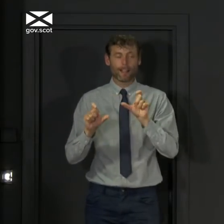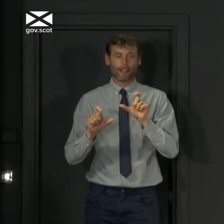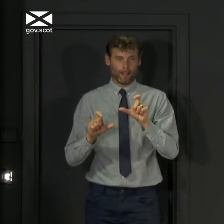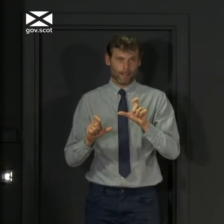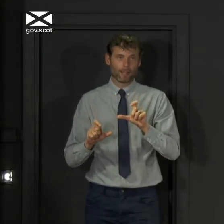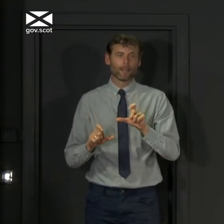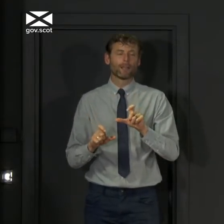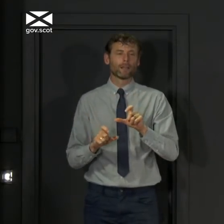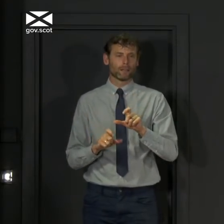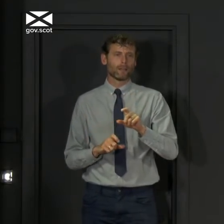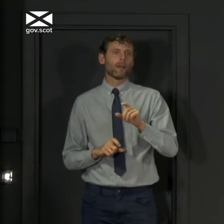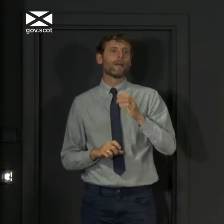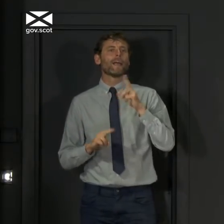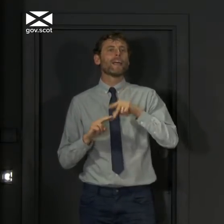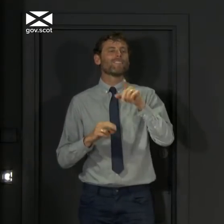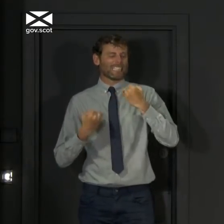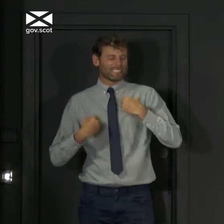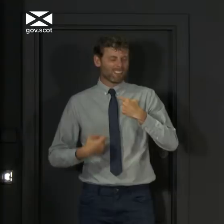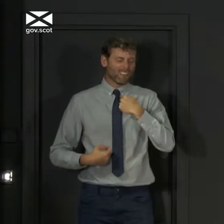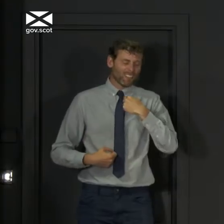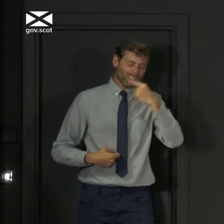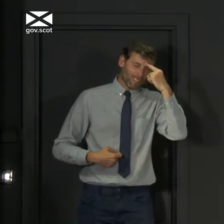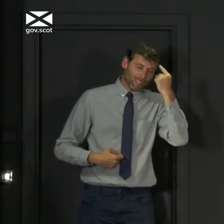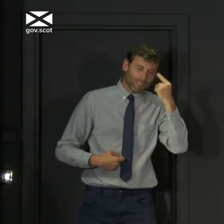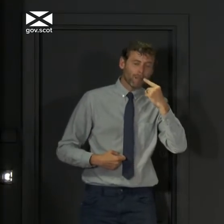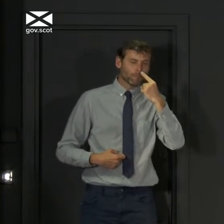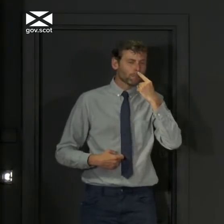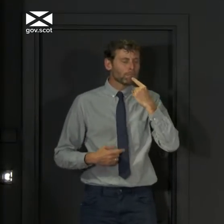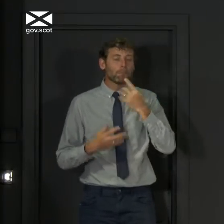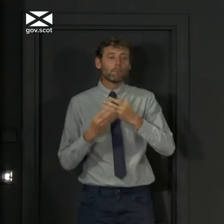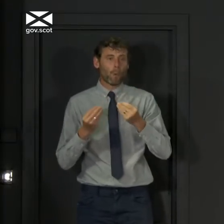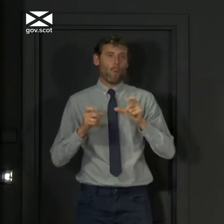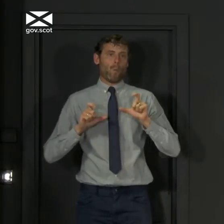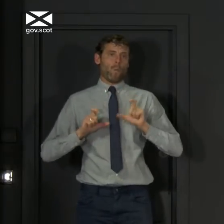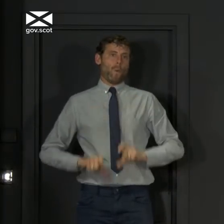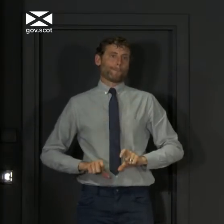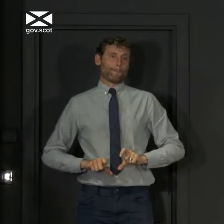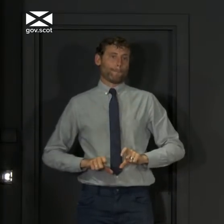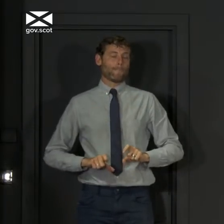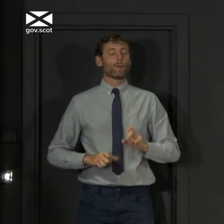important, and self-isolate if you have the symptoms of Covid, and immediately book a